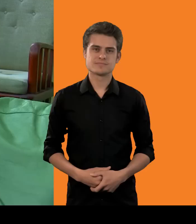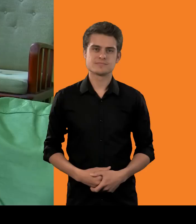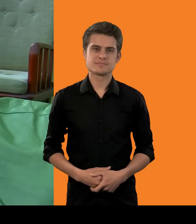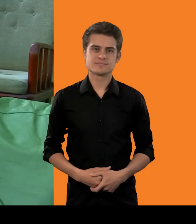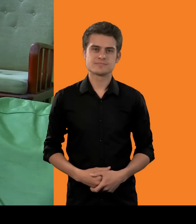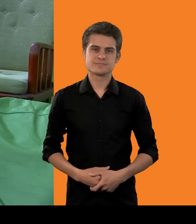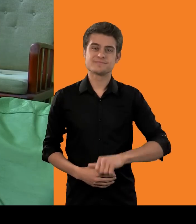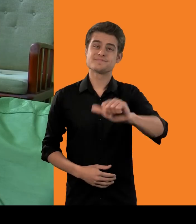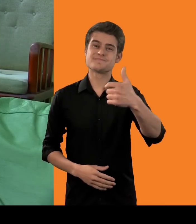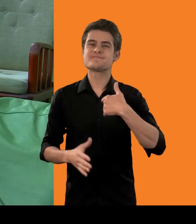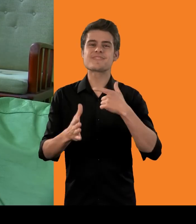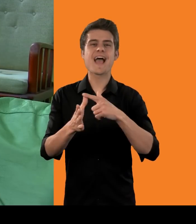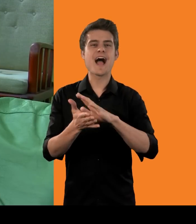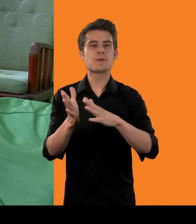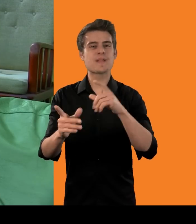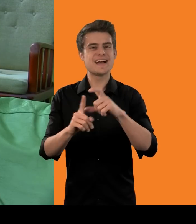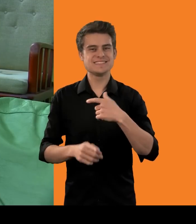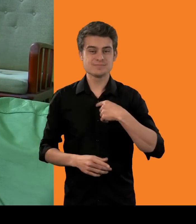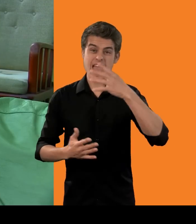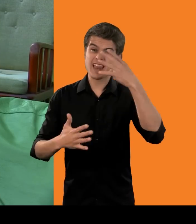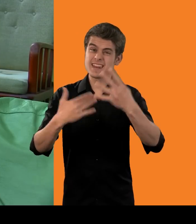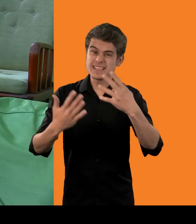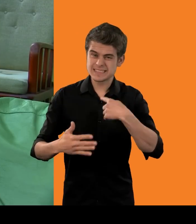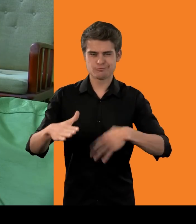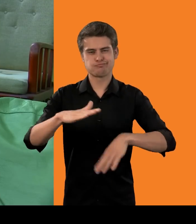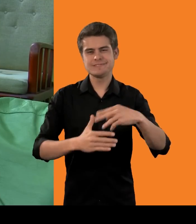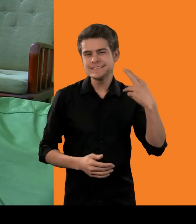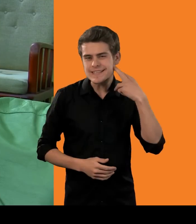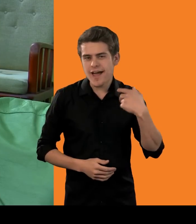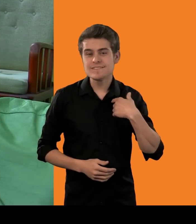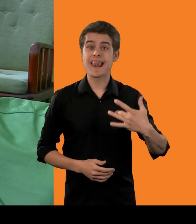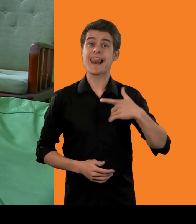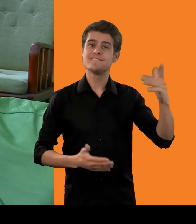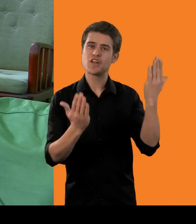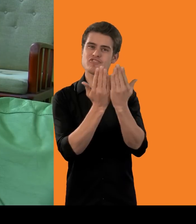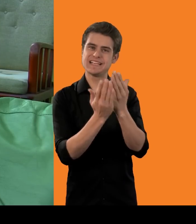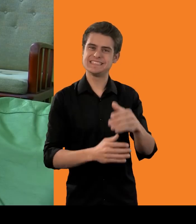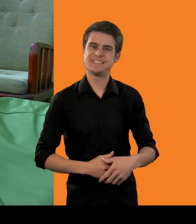Hi my name is Ahmad, I am 19-years-old, I’m profoundly deaf and I live in Reading.